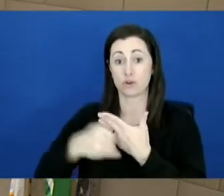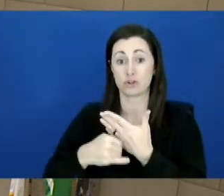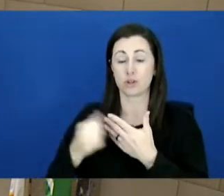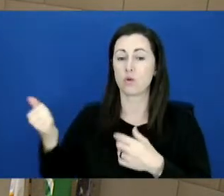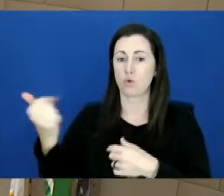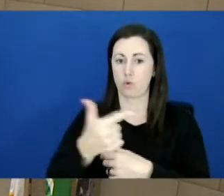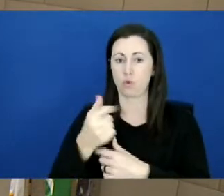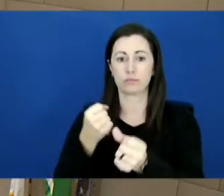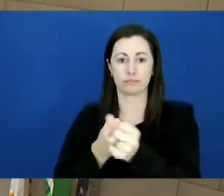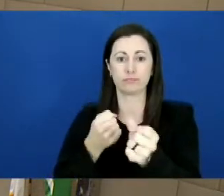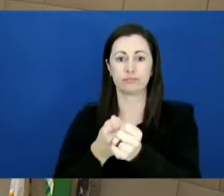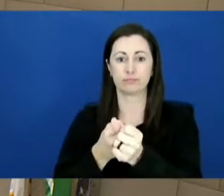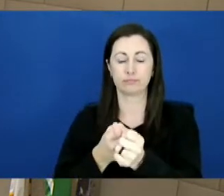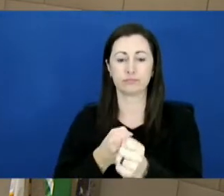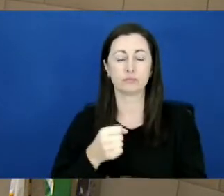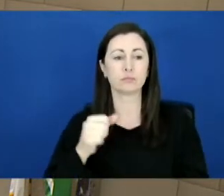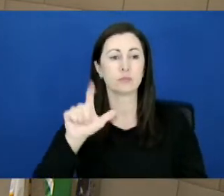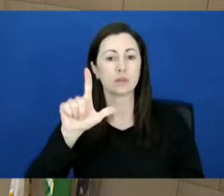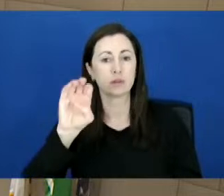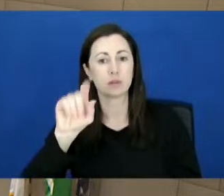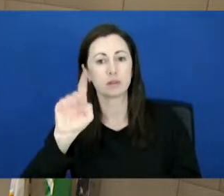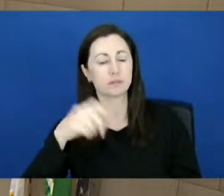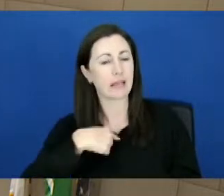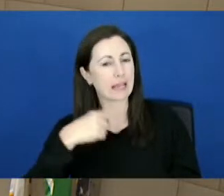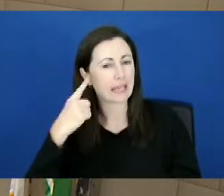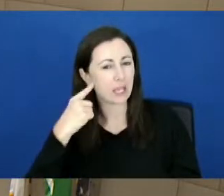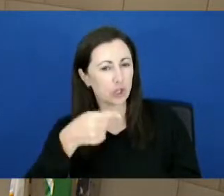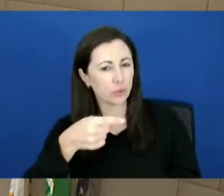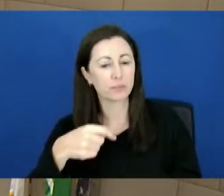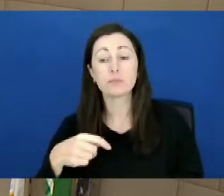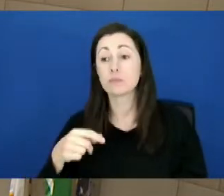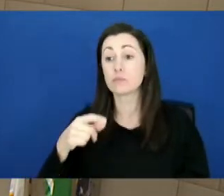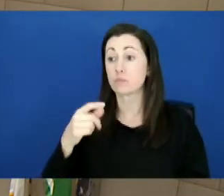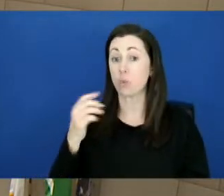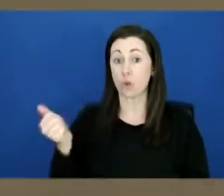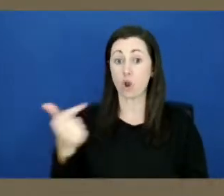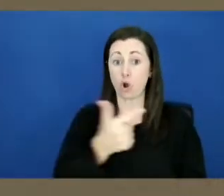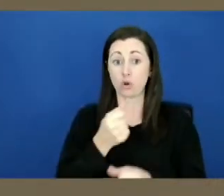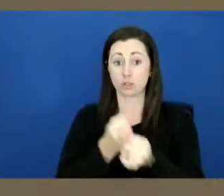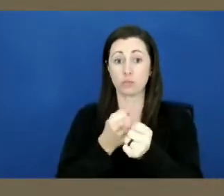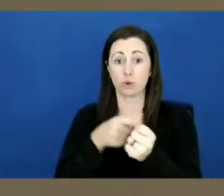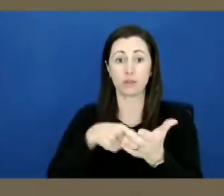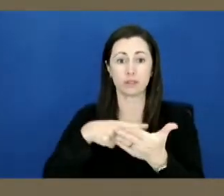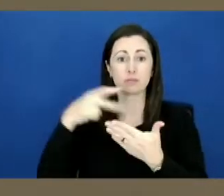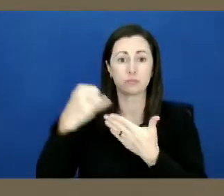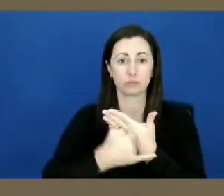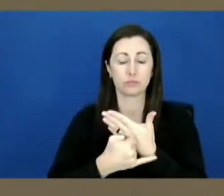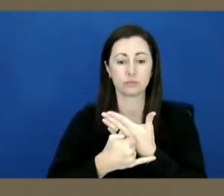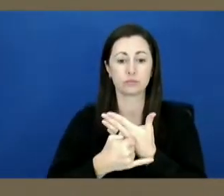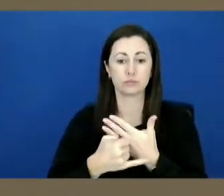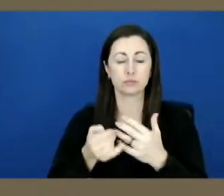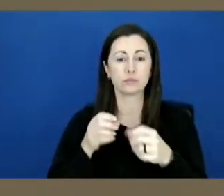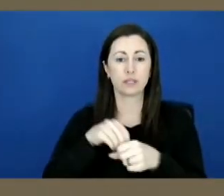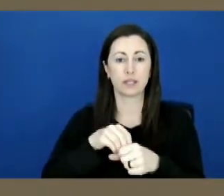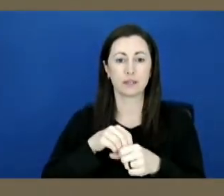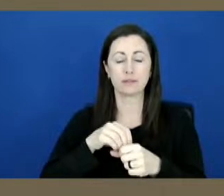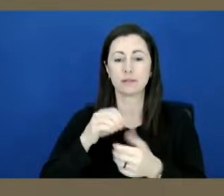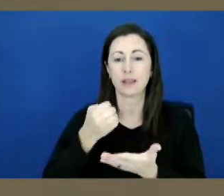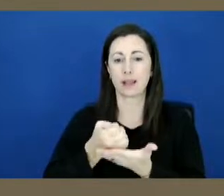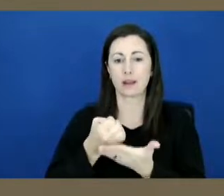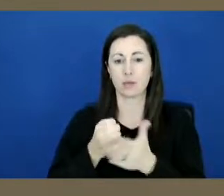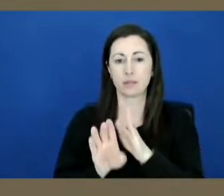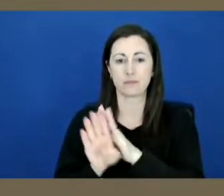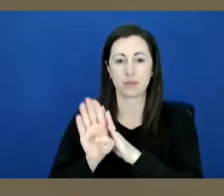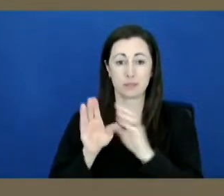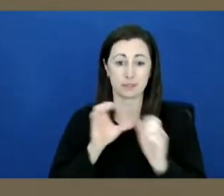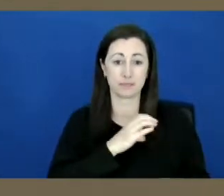I WANT TO LET THE BOARD KNOW